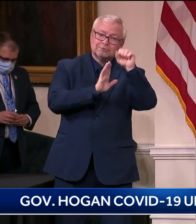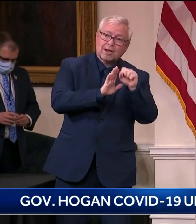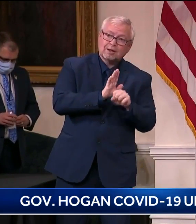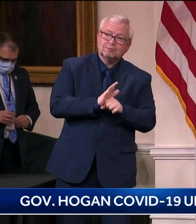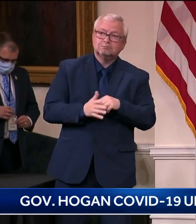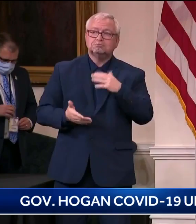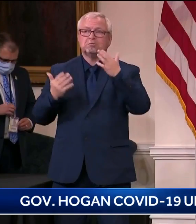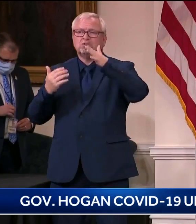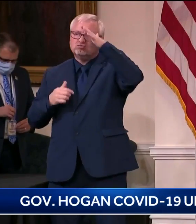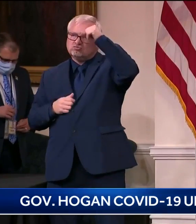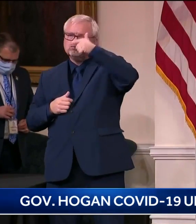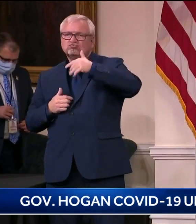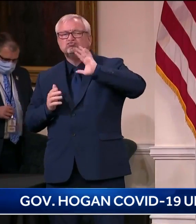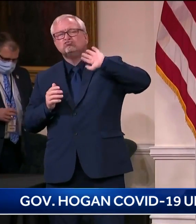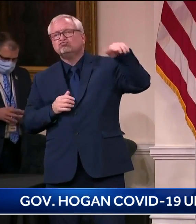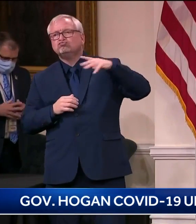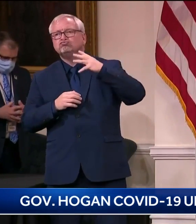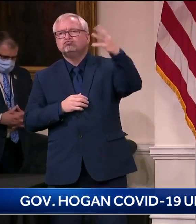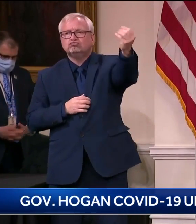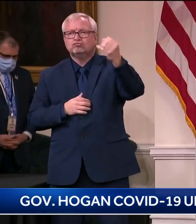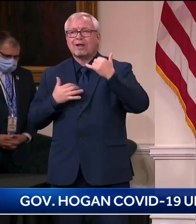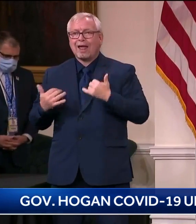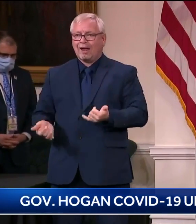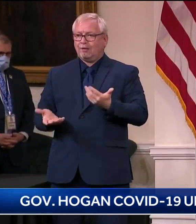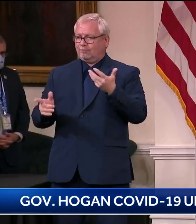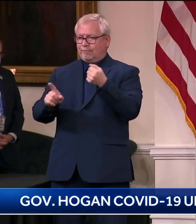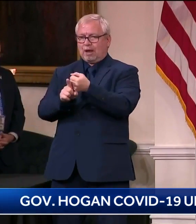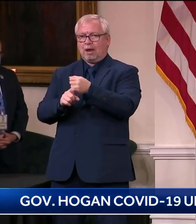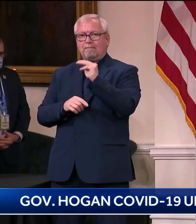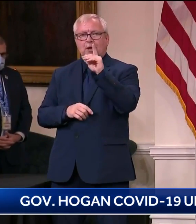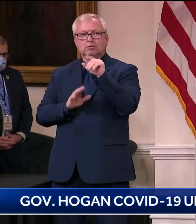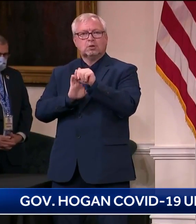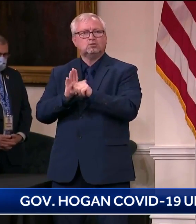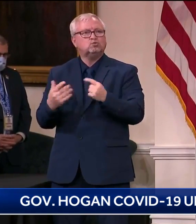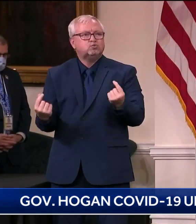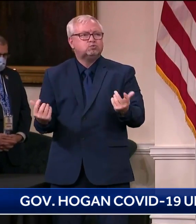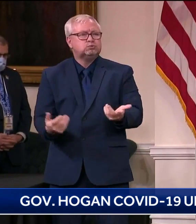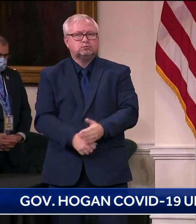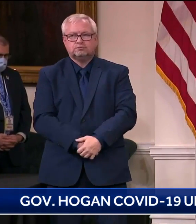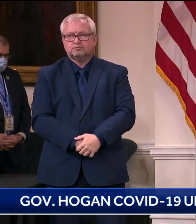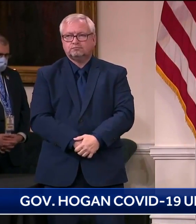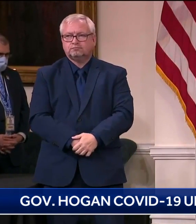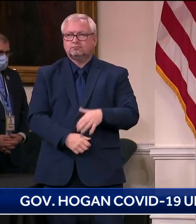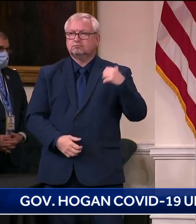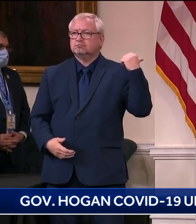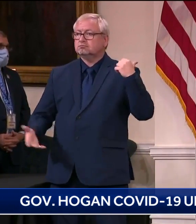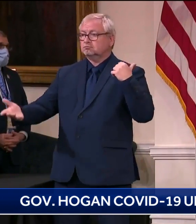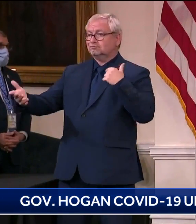WHAT IS YOUR MESSAGE TO MARYLANDERS WHO TRAVEL OVER THE HOLIDAYS?